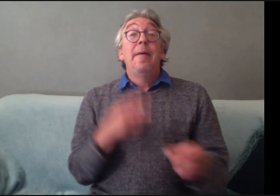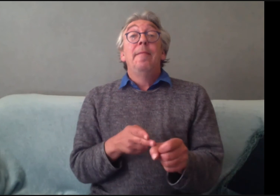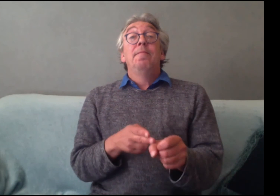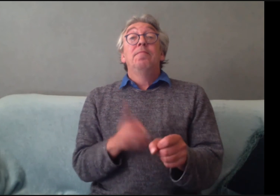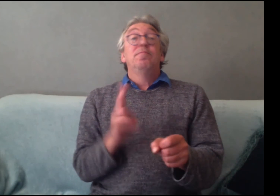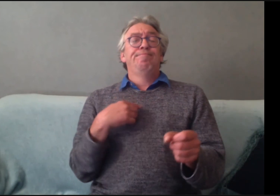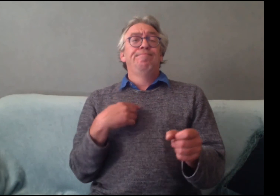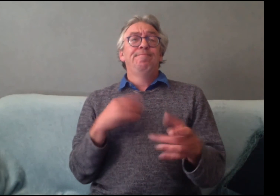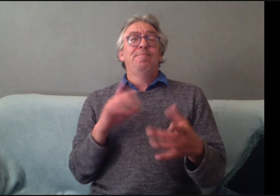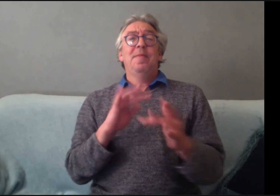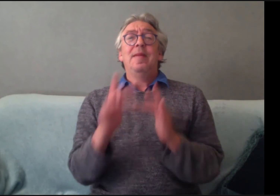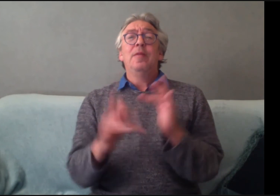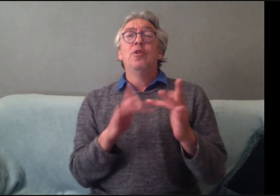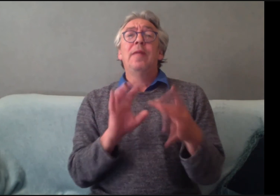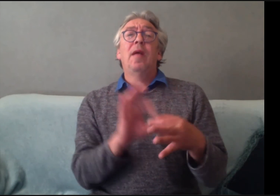But I'm back just in time, I see.